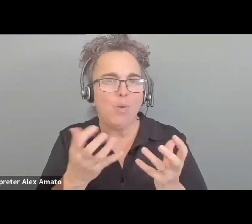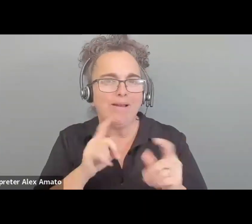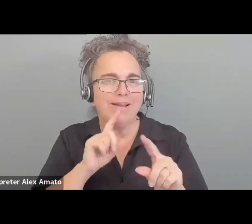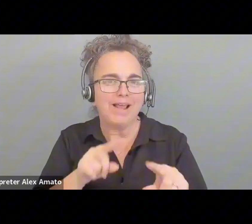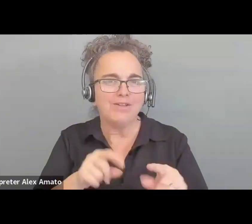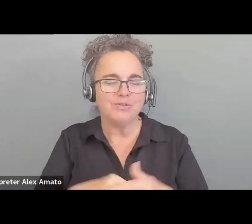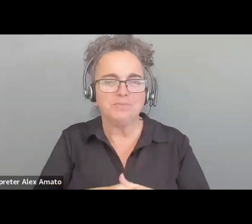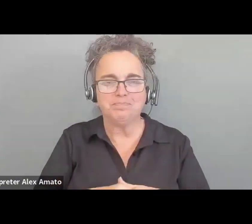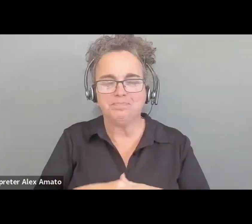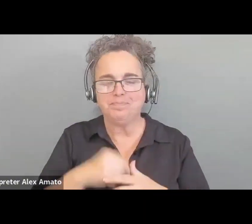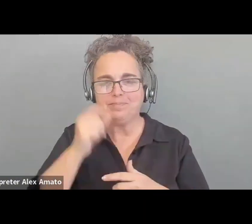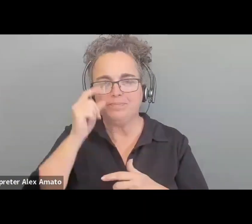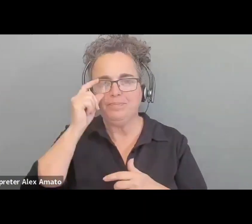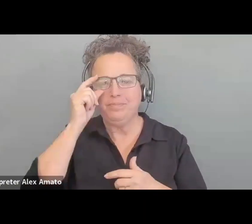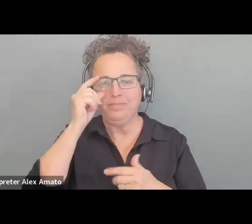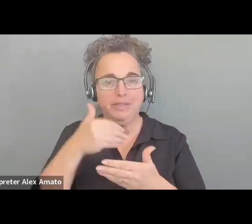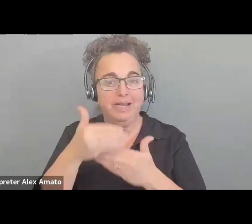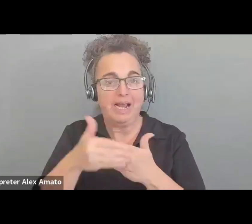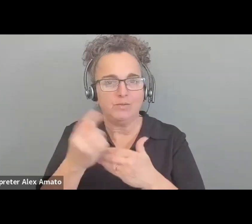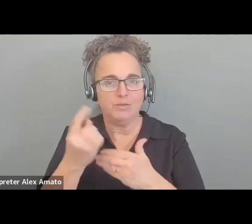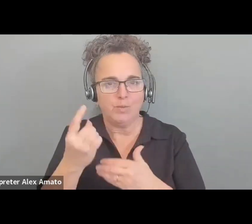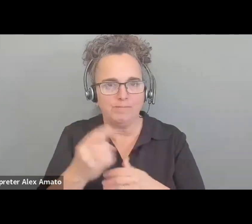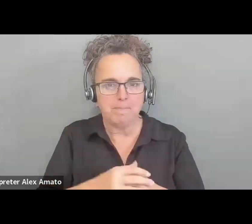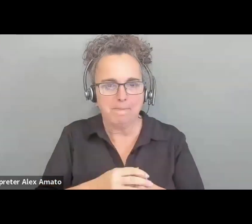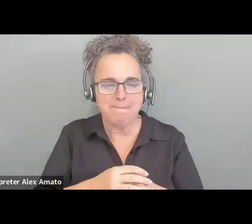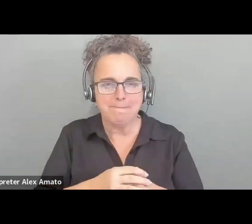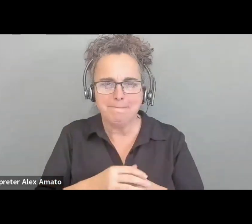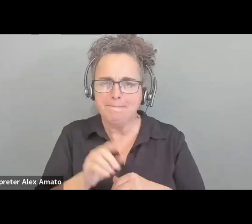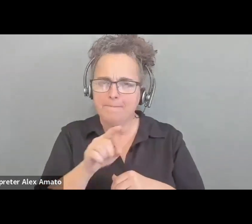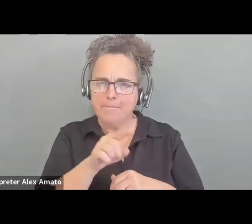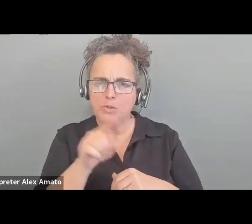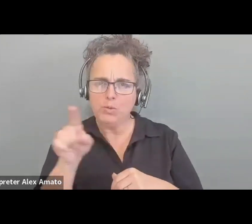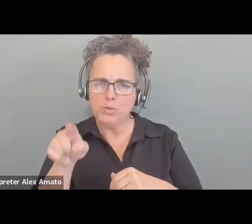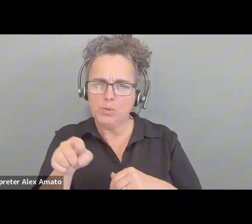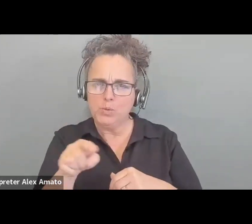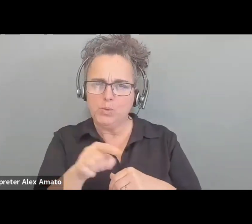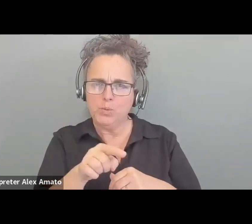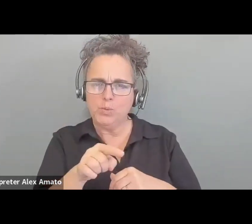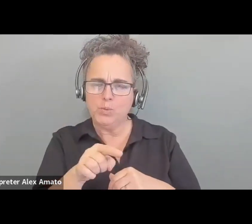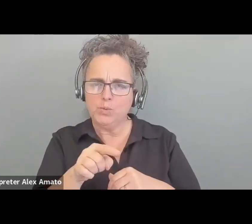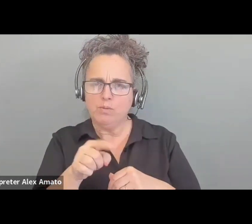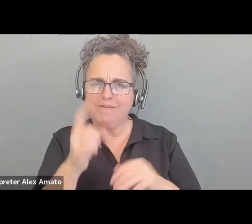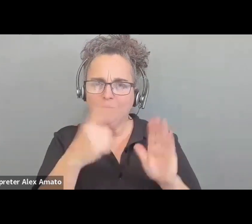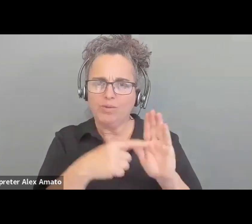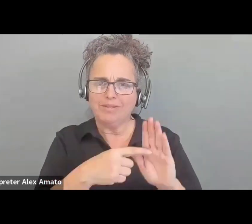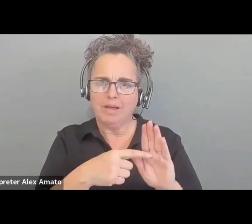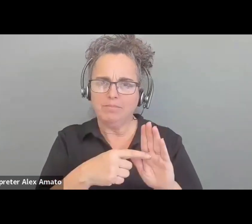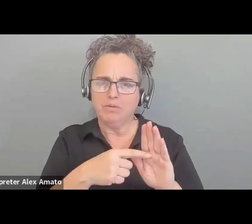So next one here. Do you think that by having a push towards vibe coding